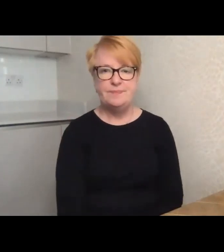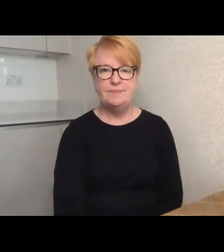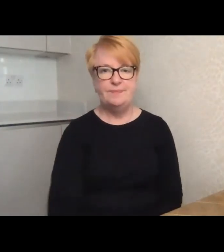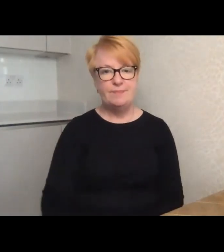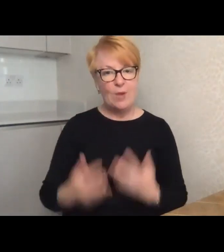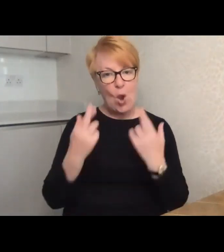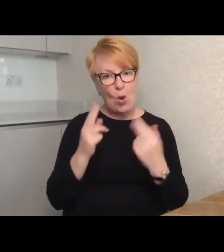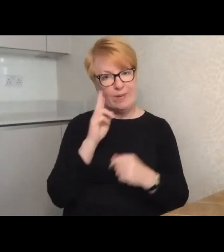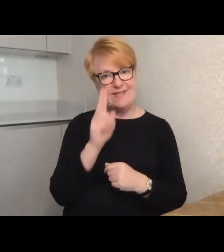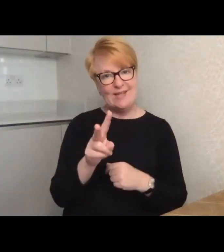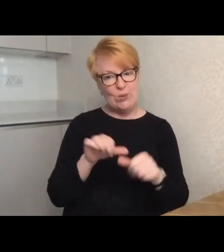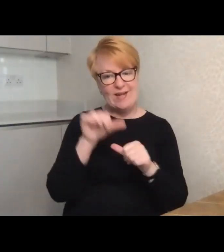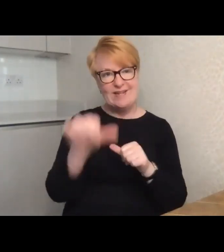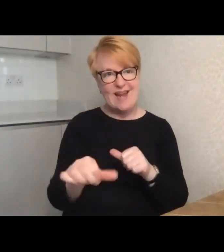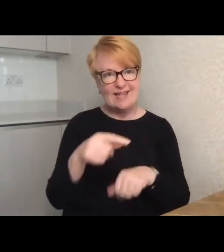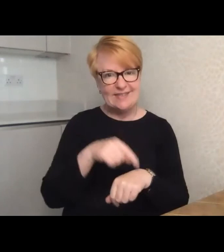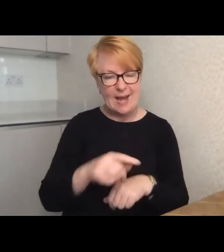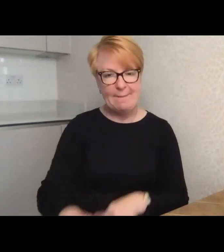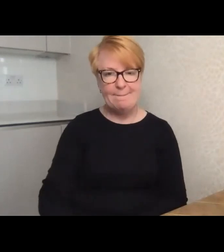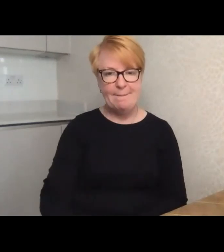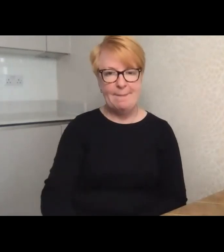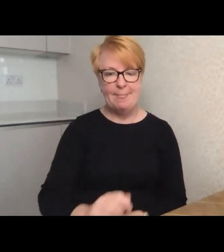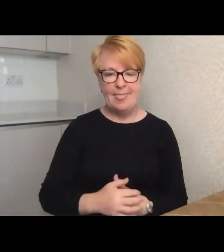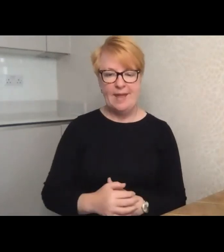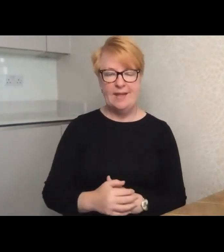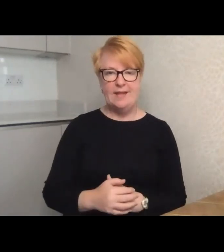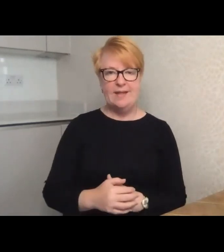the next Constellations ° Assemblies event, ‘What is the role of democracy in social